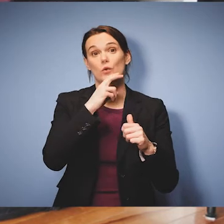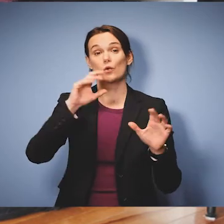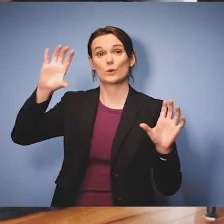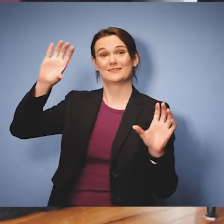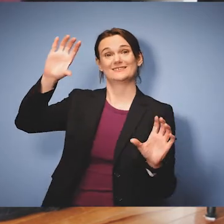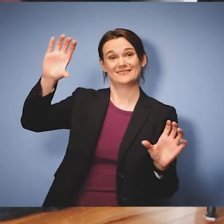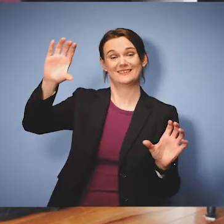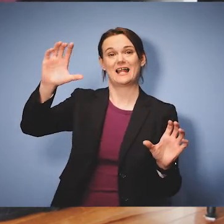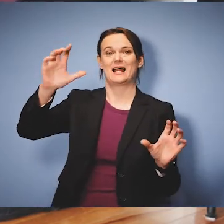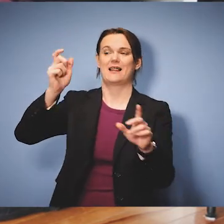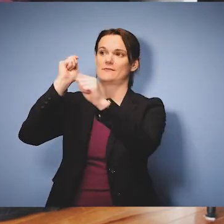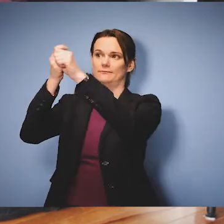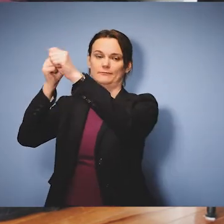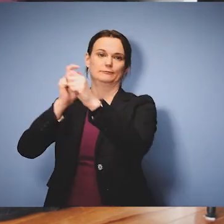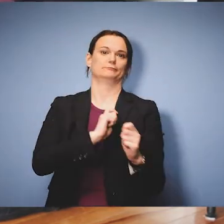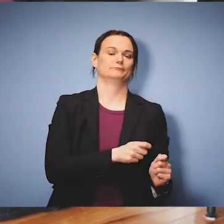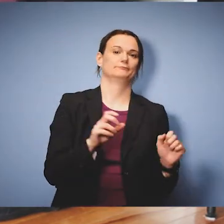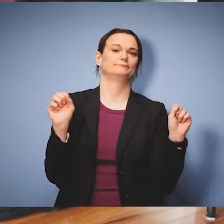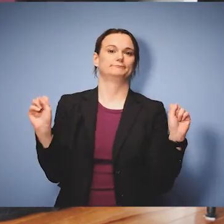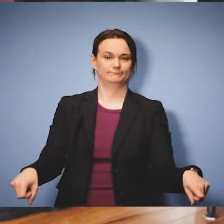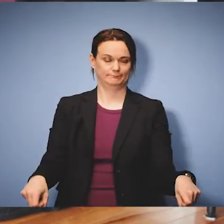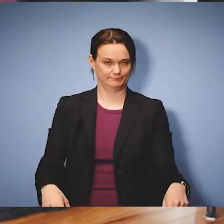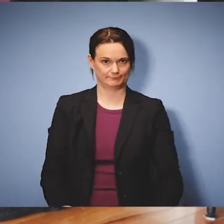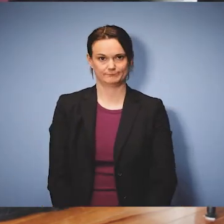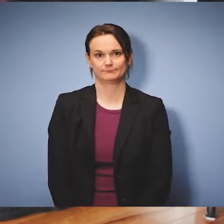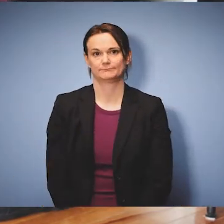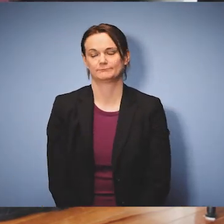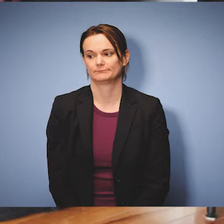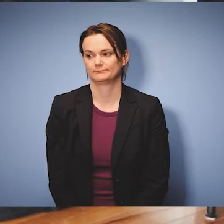You can nail it in with your hammer and nails and it'll go on just fine. Go on the exact same.